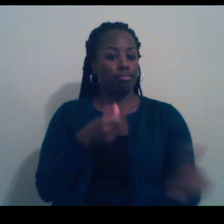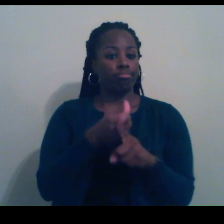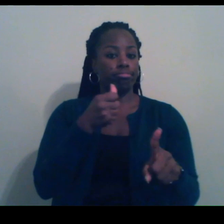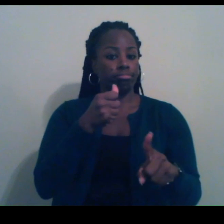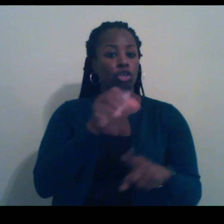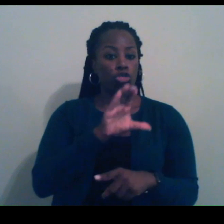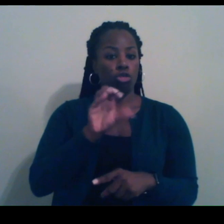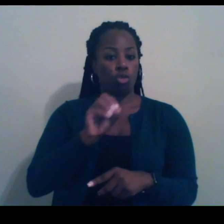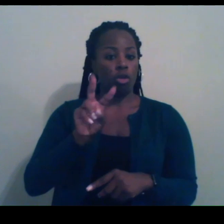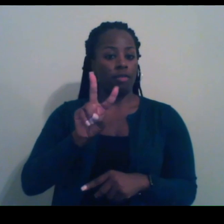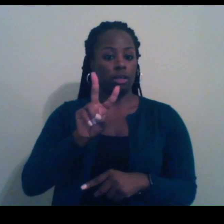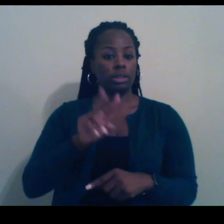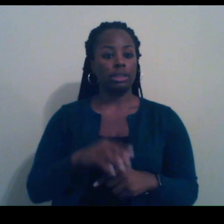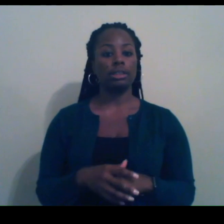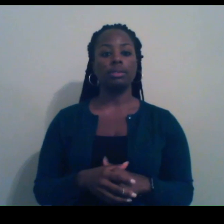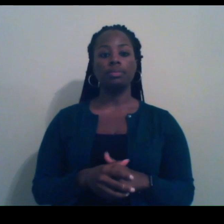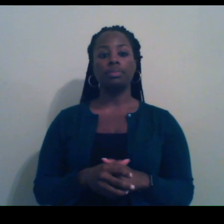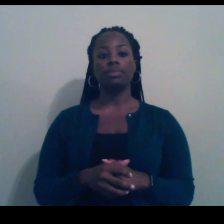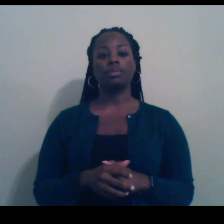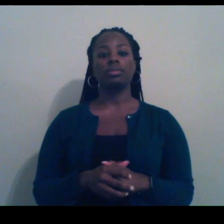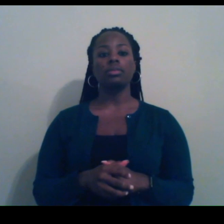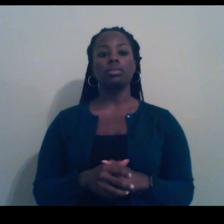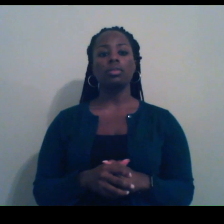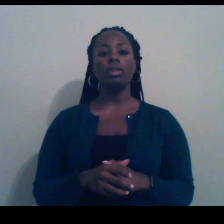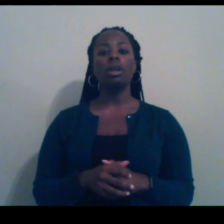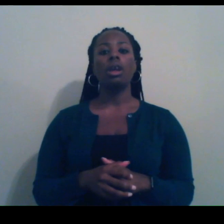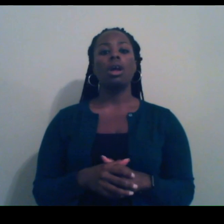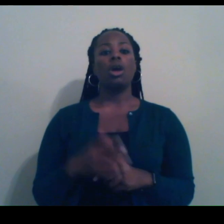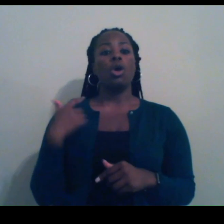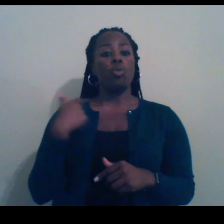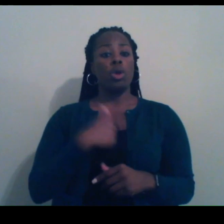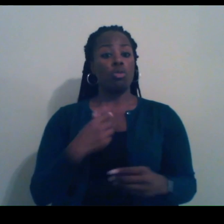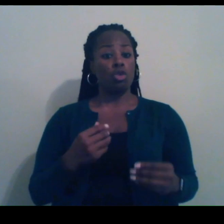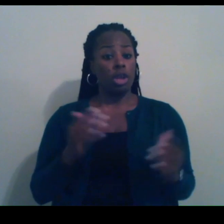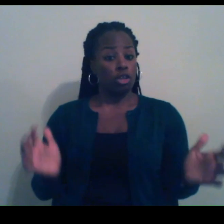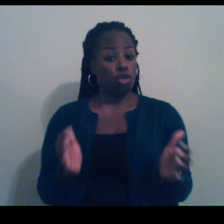encouraging news from that meeting was that our pharmaceutical companies which